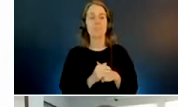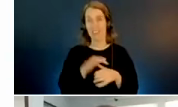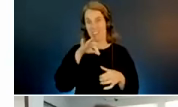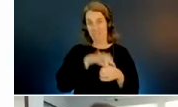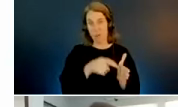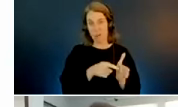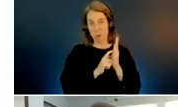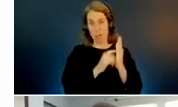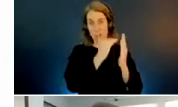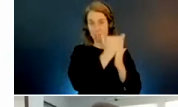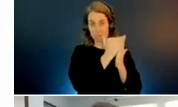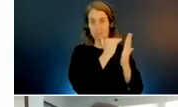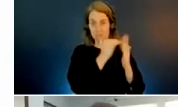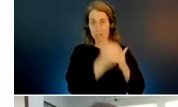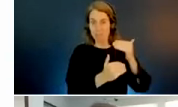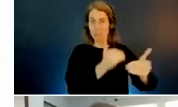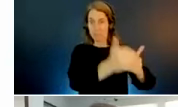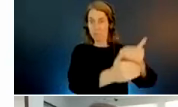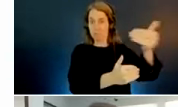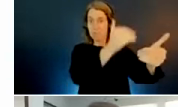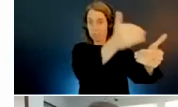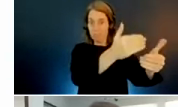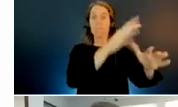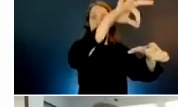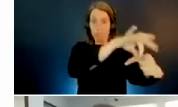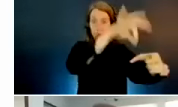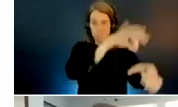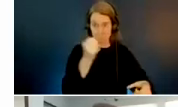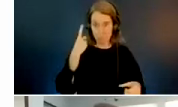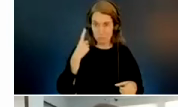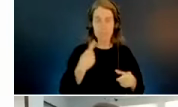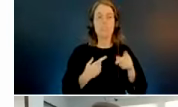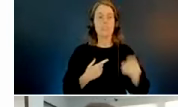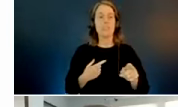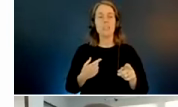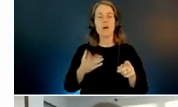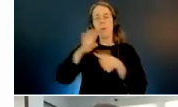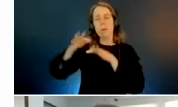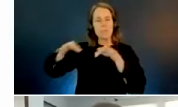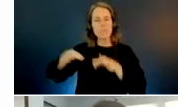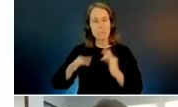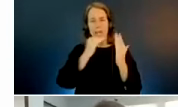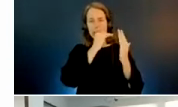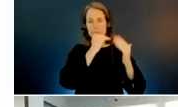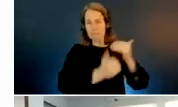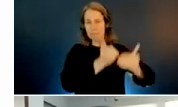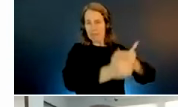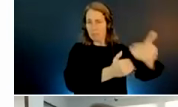steps um here in the session and kind of enumerate um the steps within the steps what you need